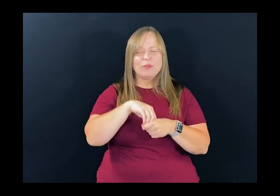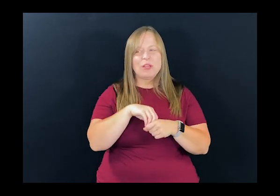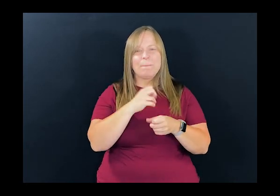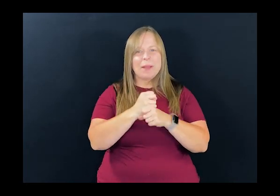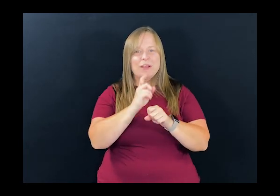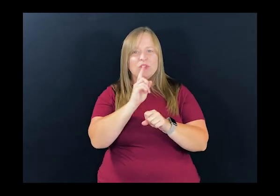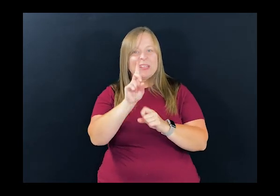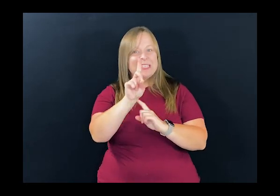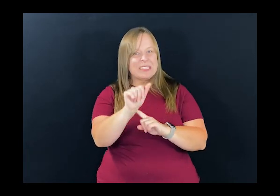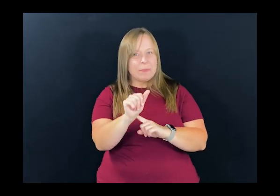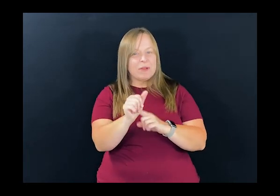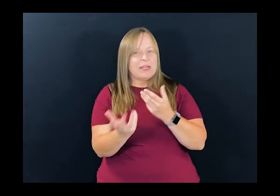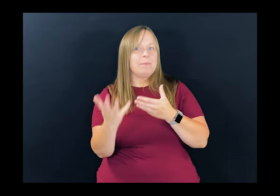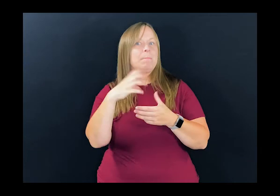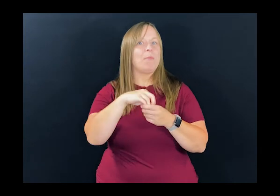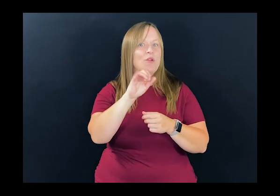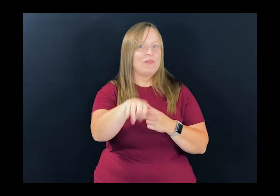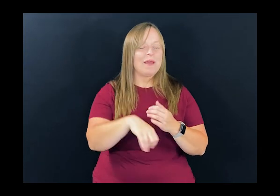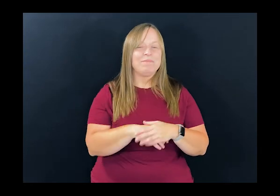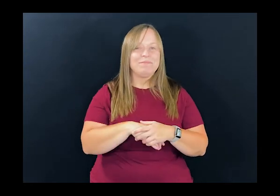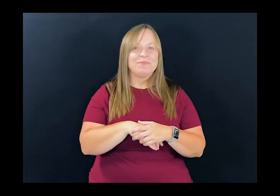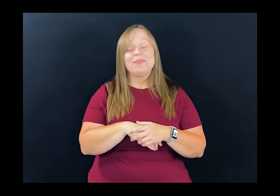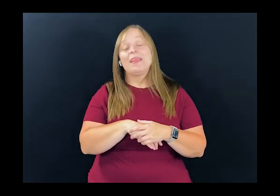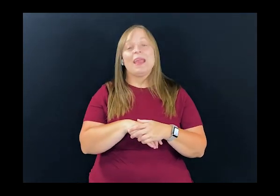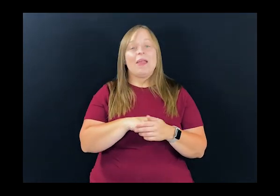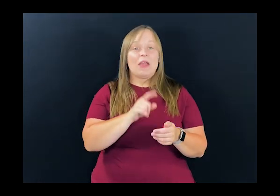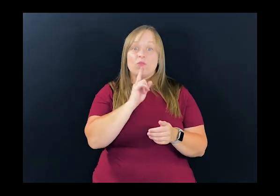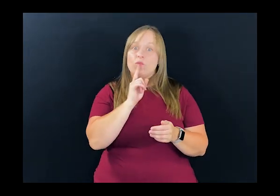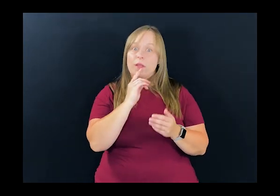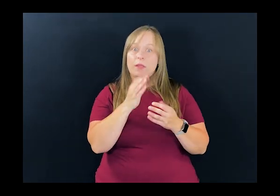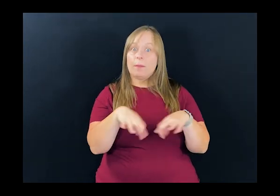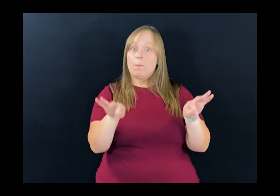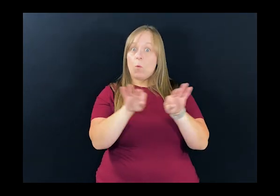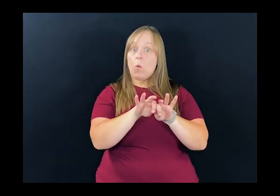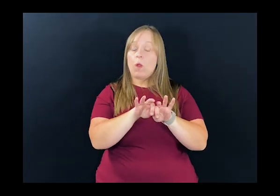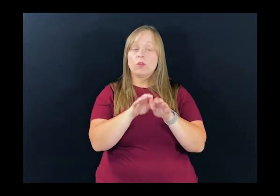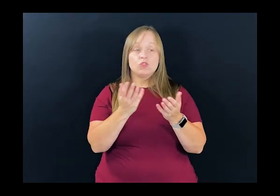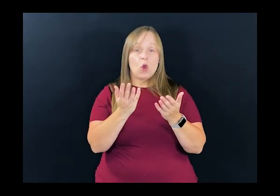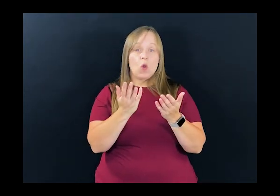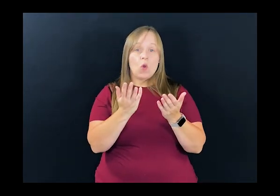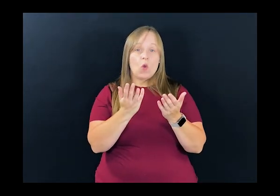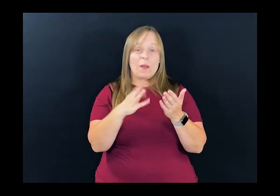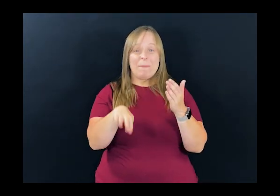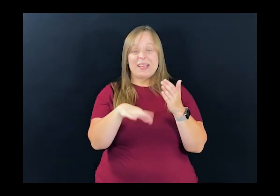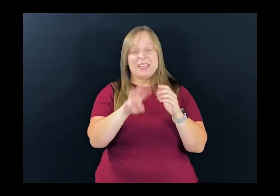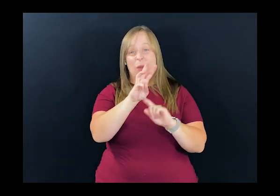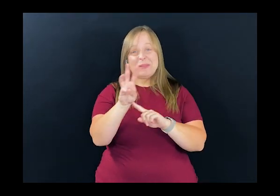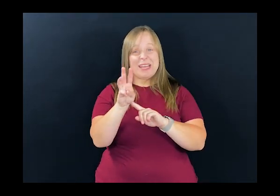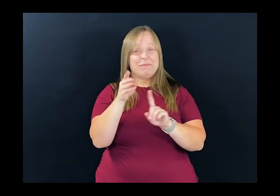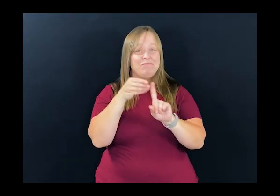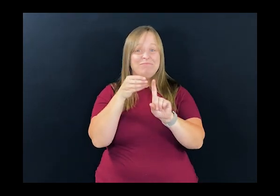and making sure that disability is a part of that. And that is really important. So just basically the website.